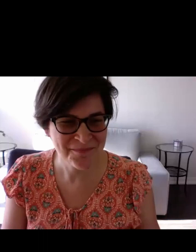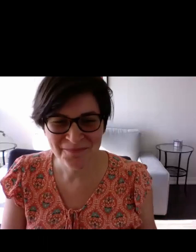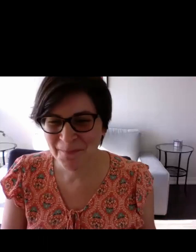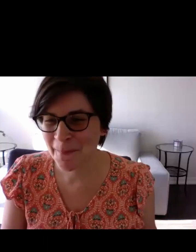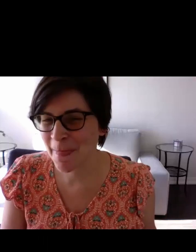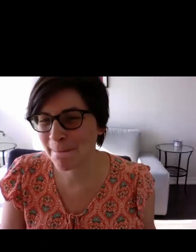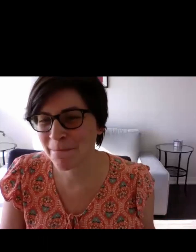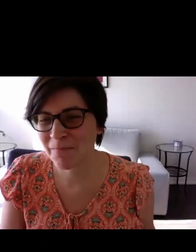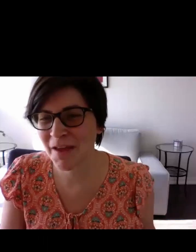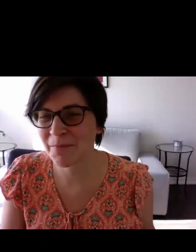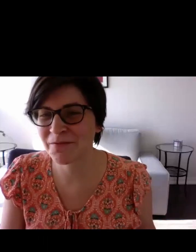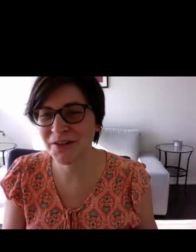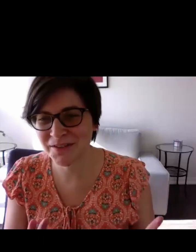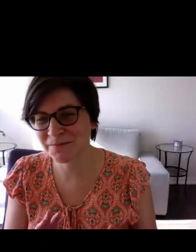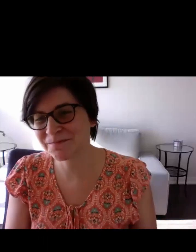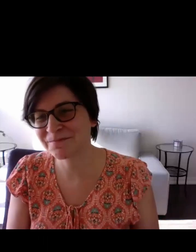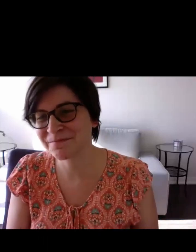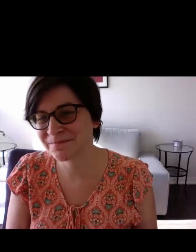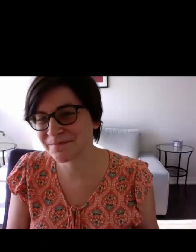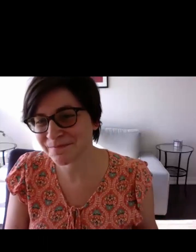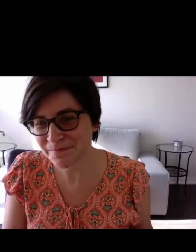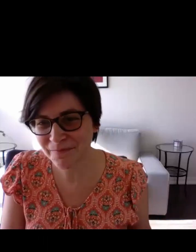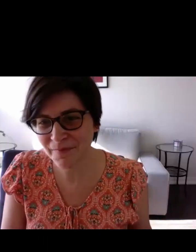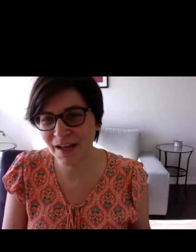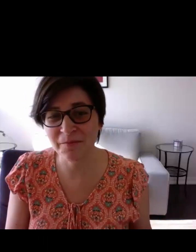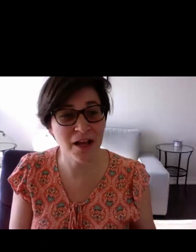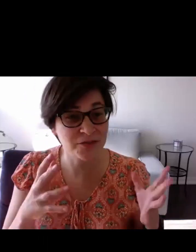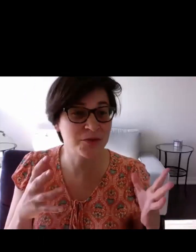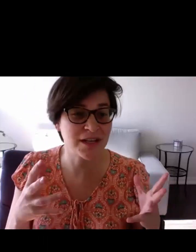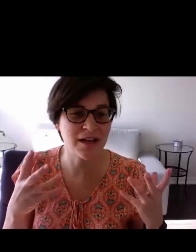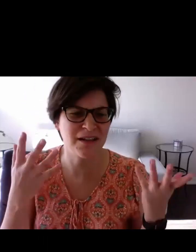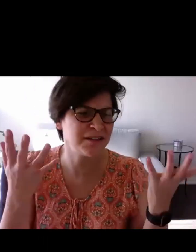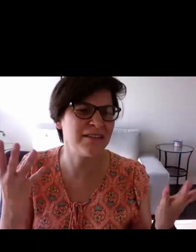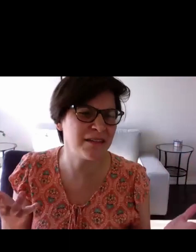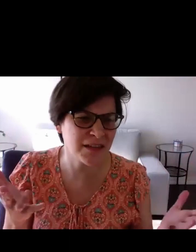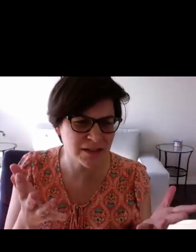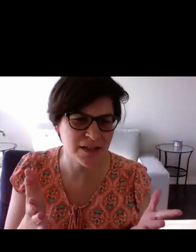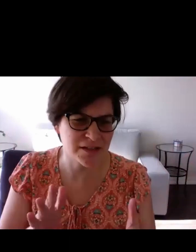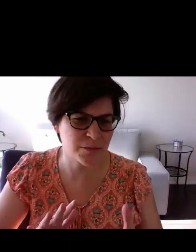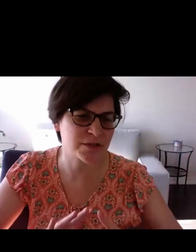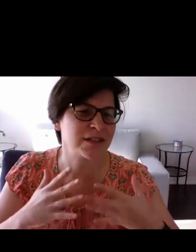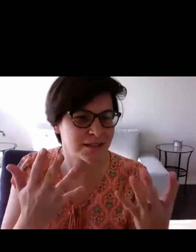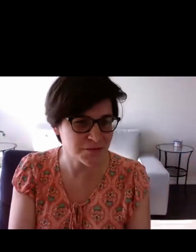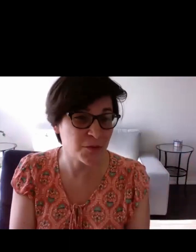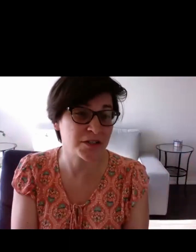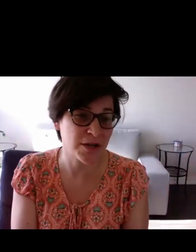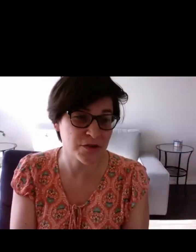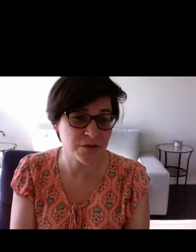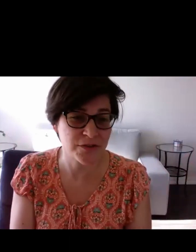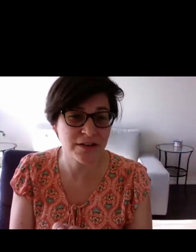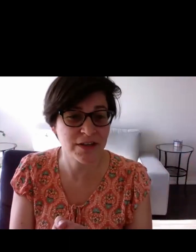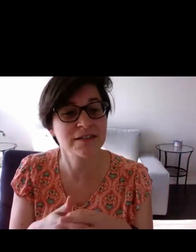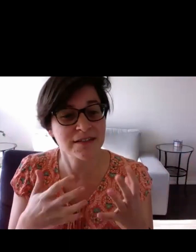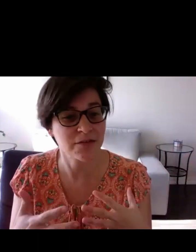But first, I’ll note the event link is important because if you want to register for that event,